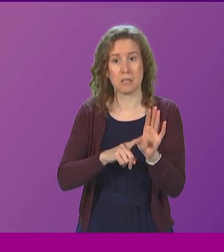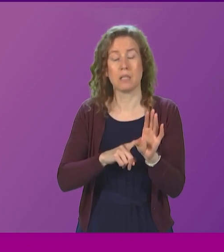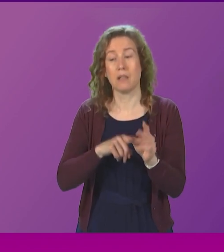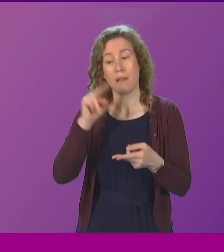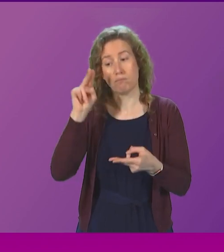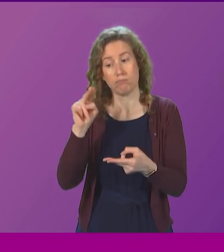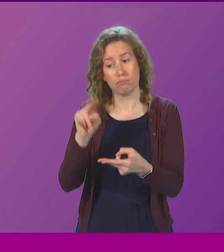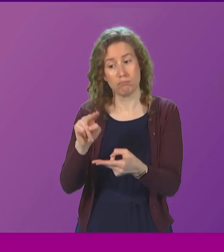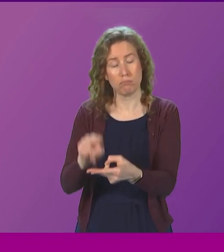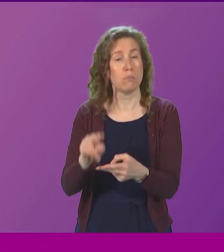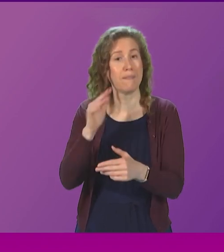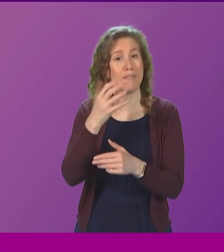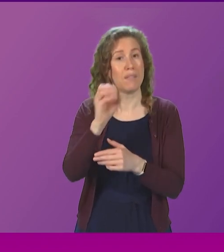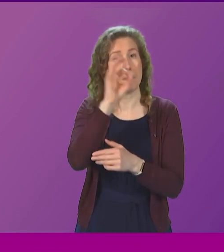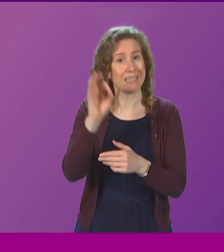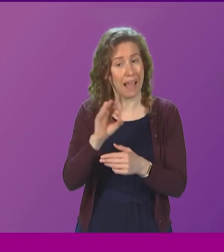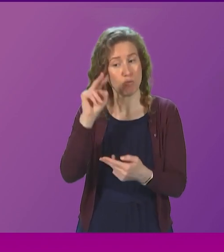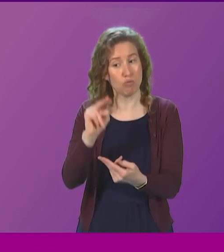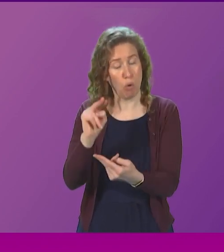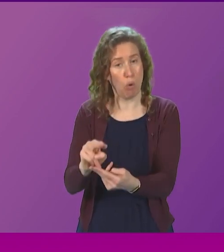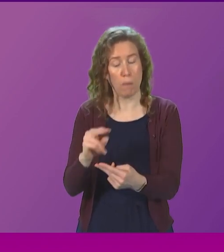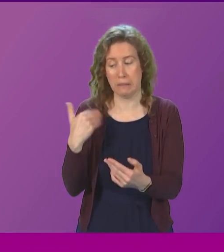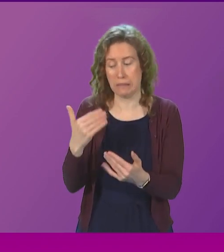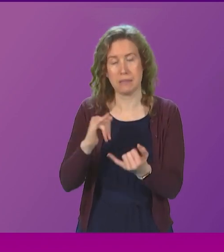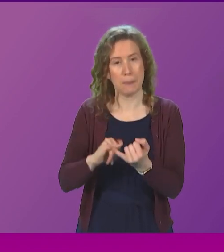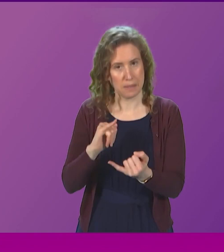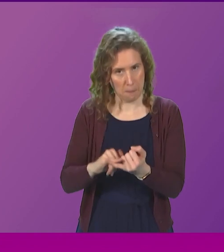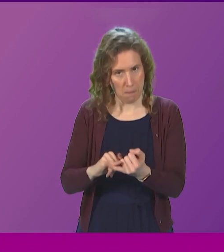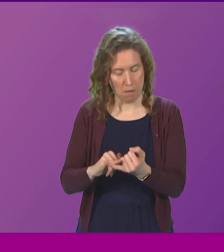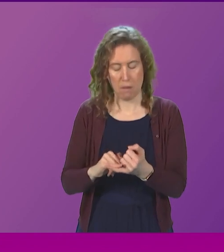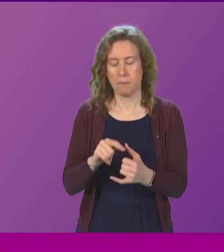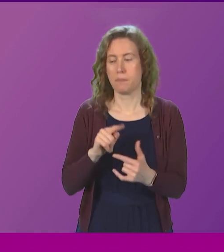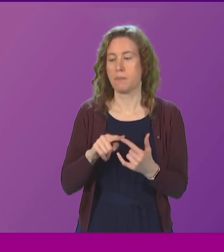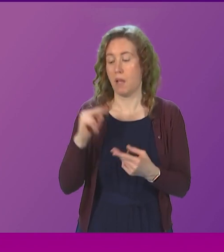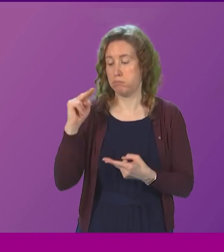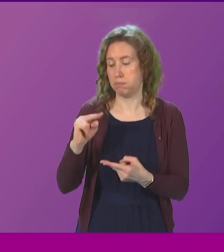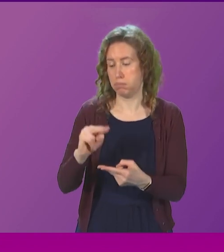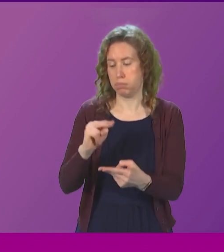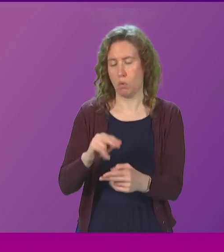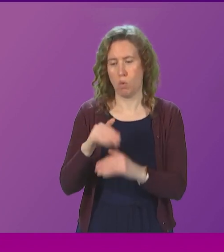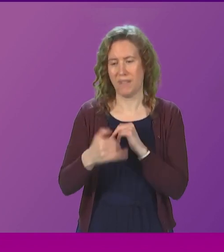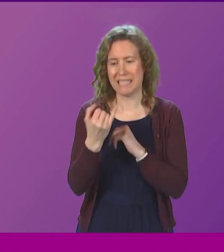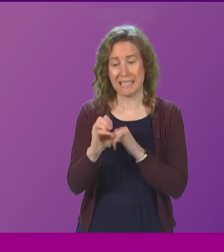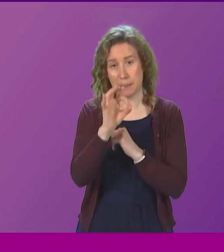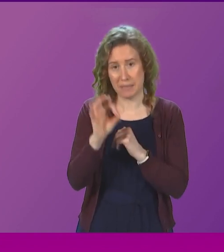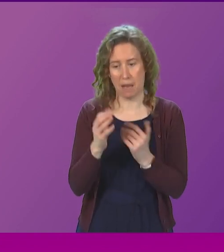or reduced by more than 50 per cent since September and by more than 60 per cent since June last year.